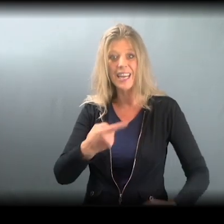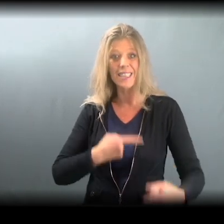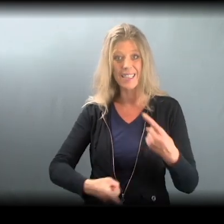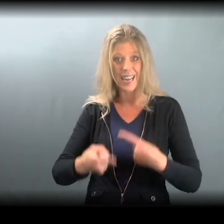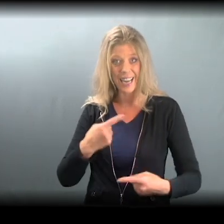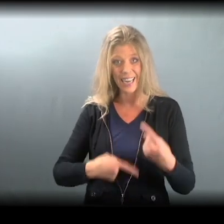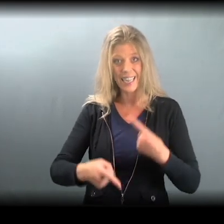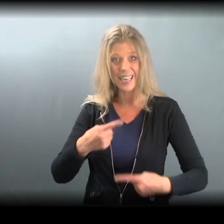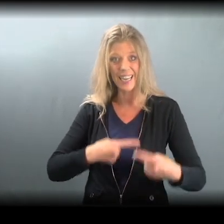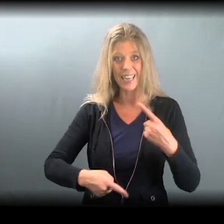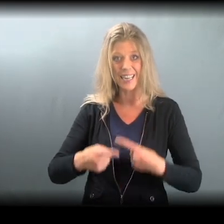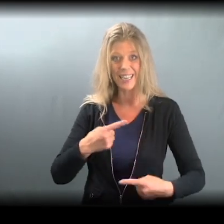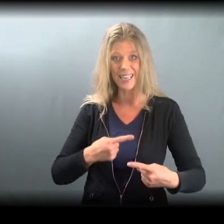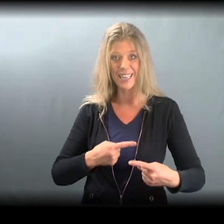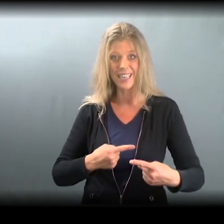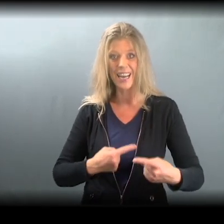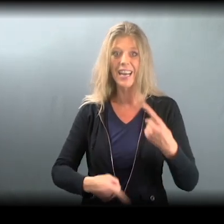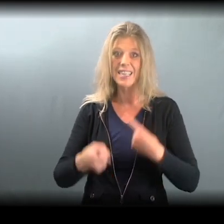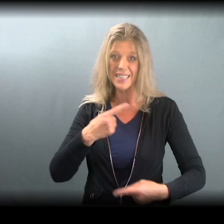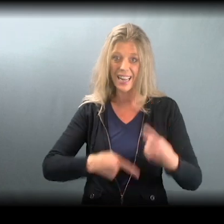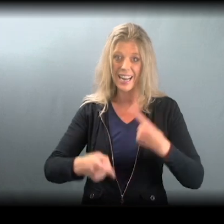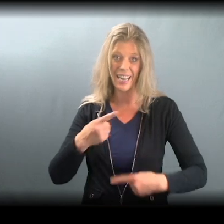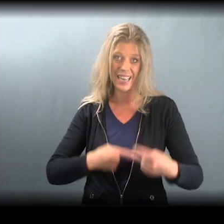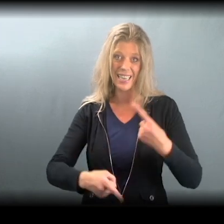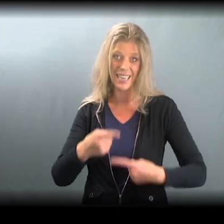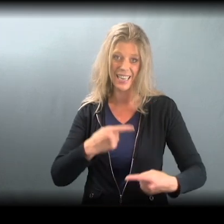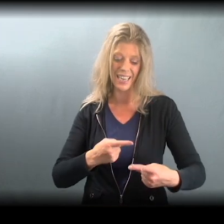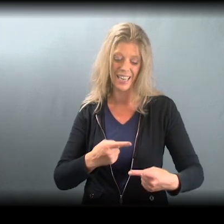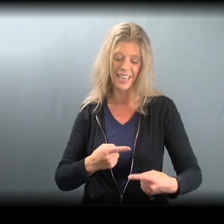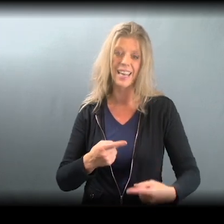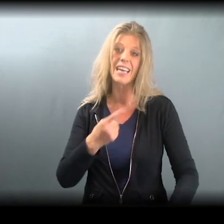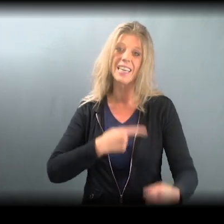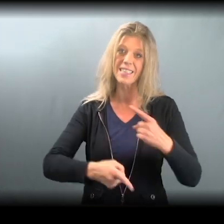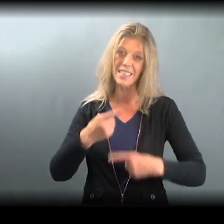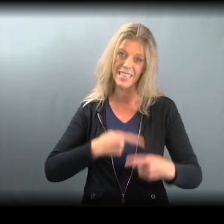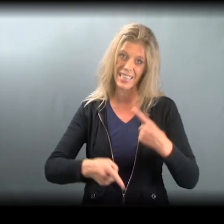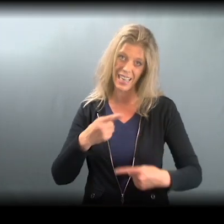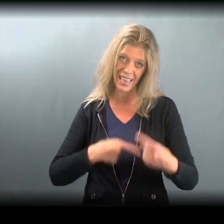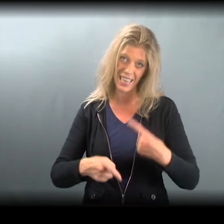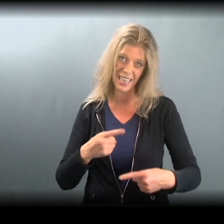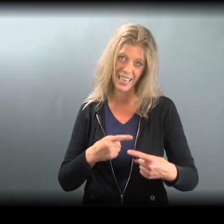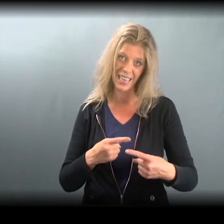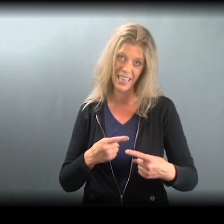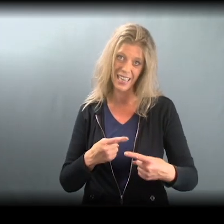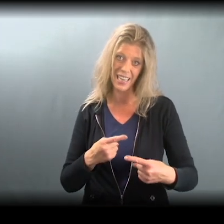SIGN